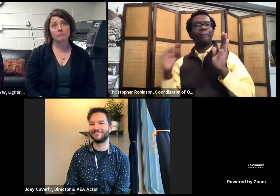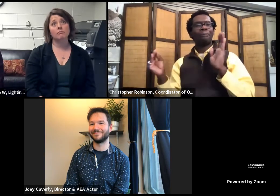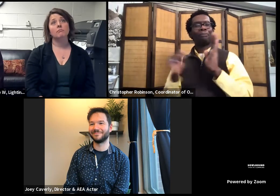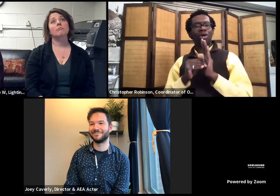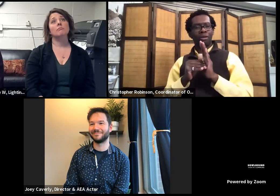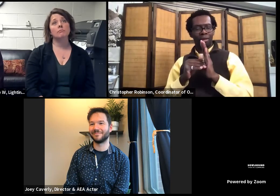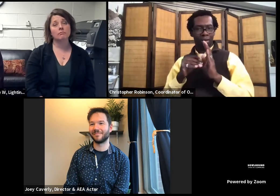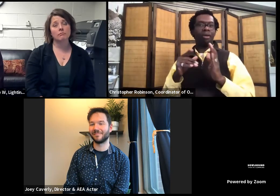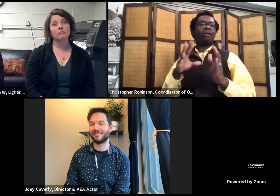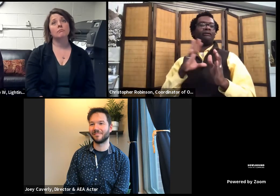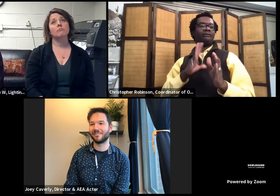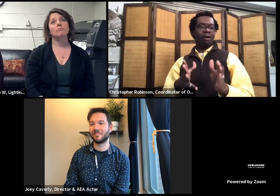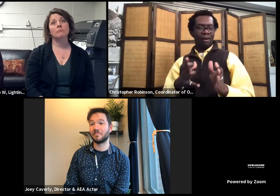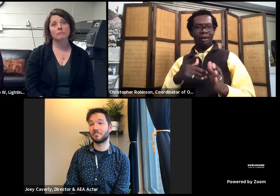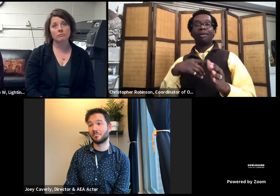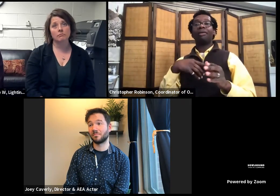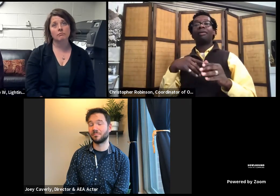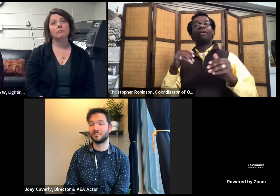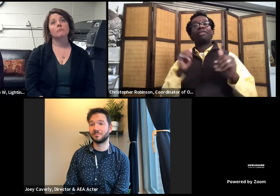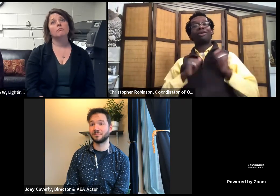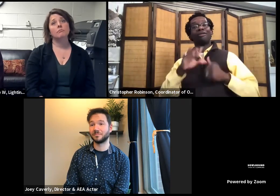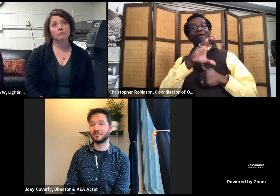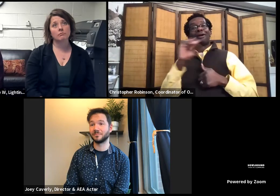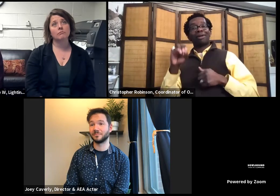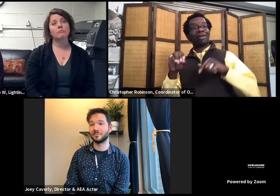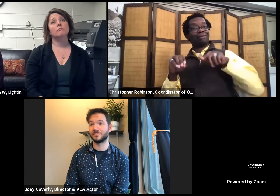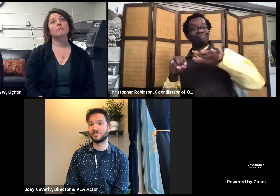Often they don't recognize that or don't notice that.